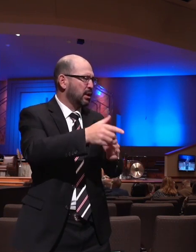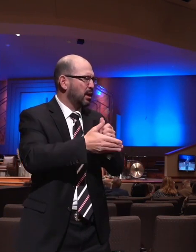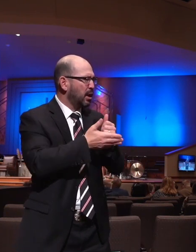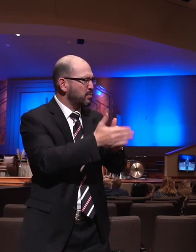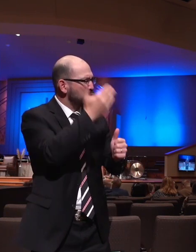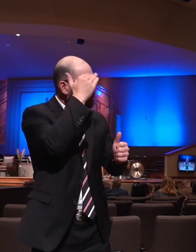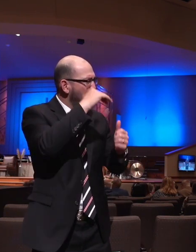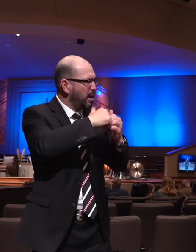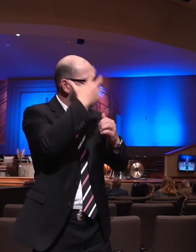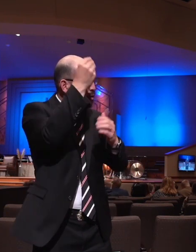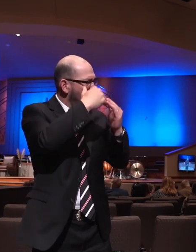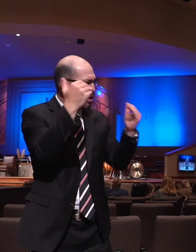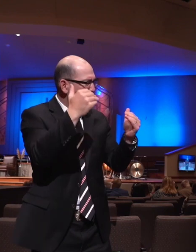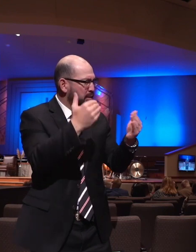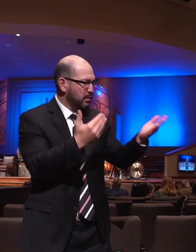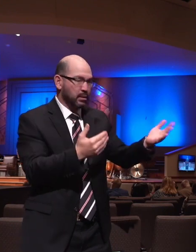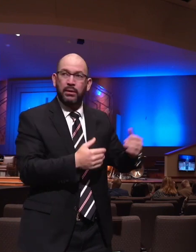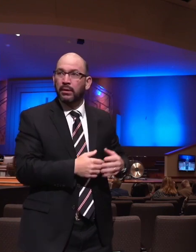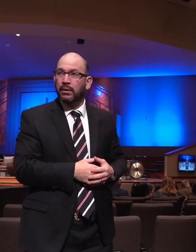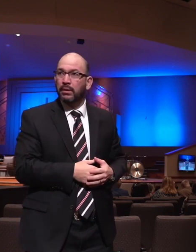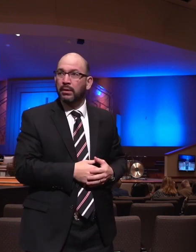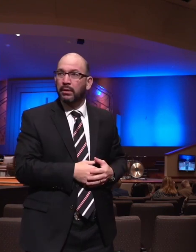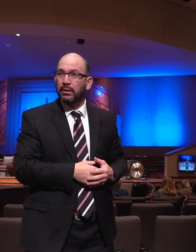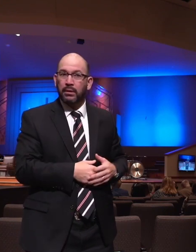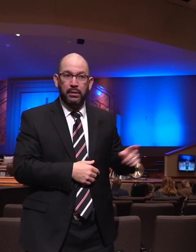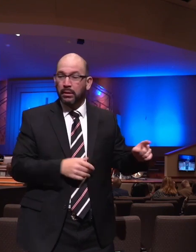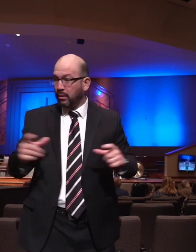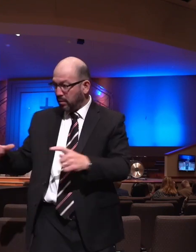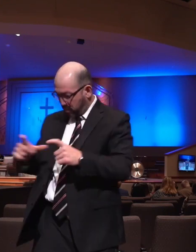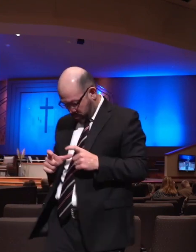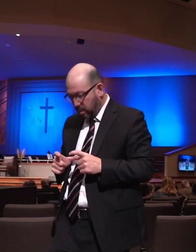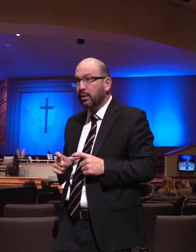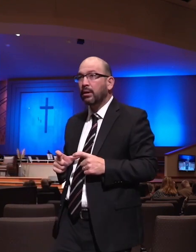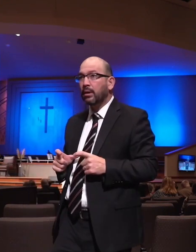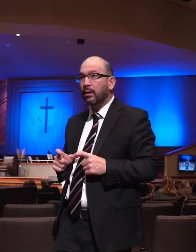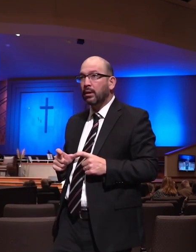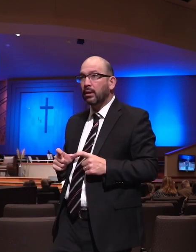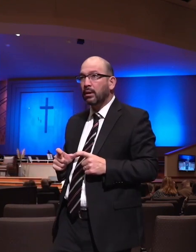I'll never forget what a guy does takes it and he holds it to his bosom